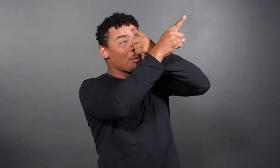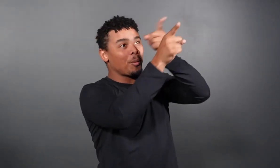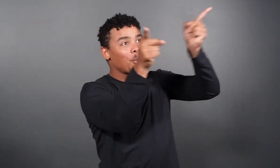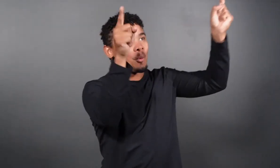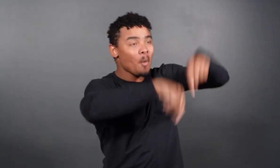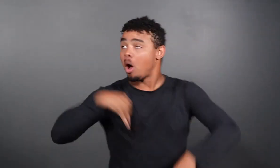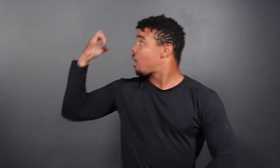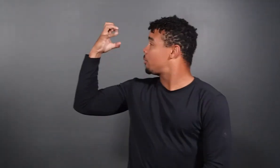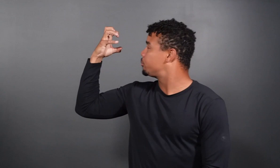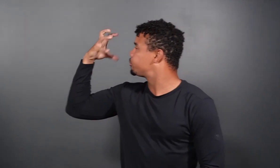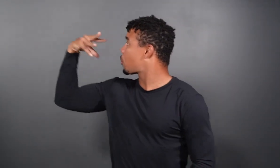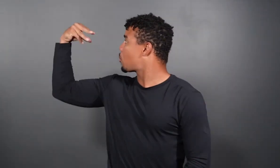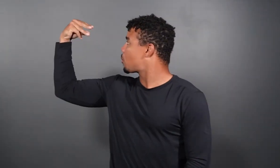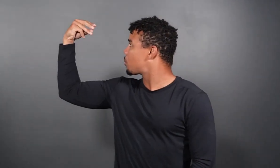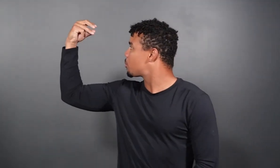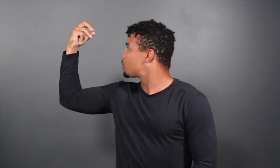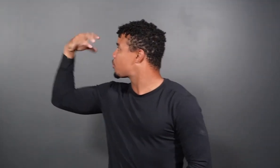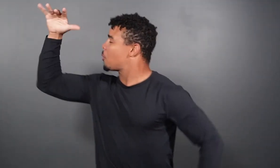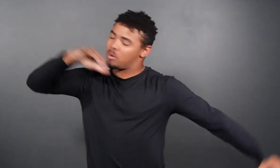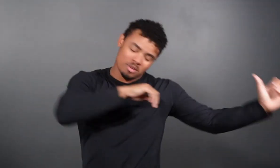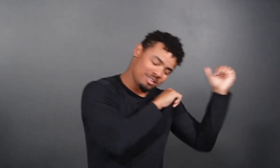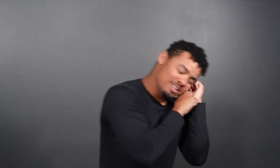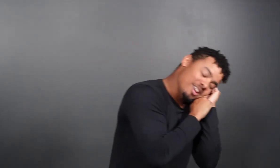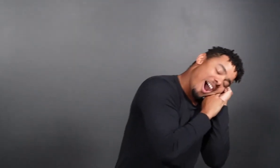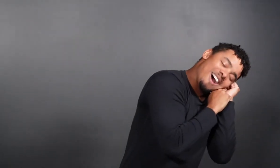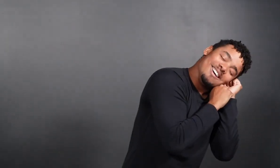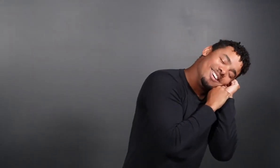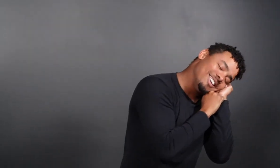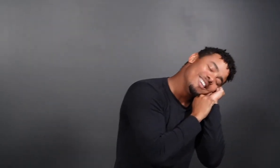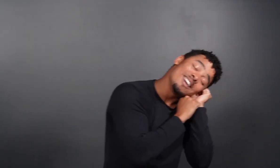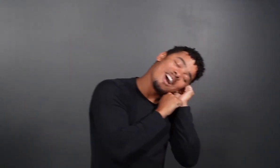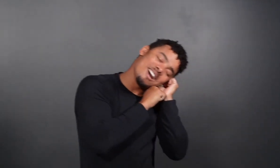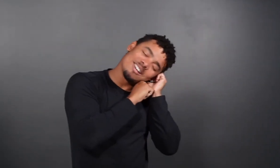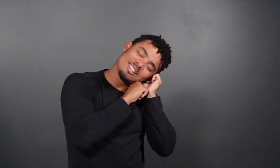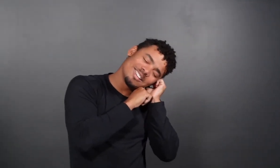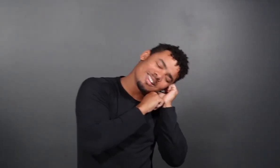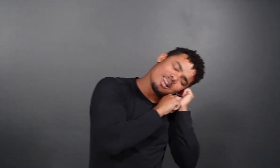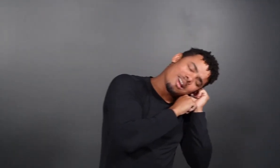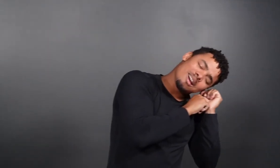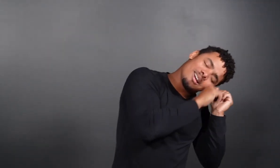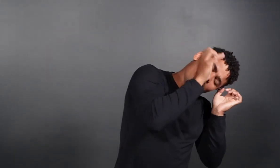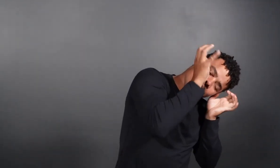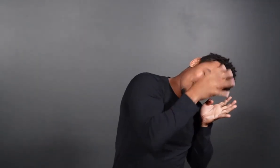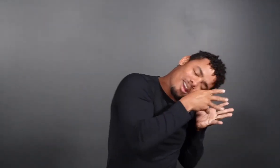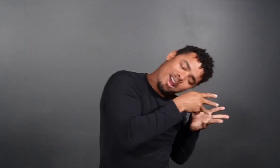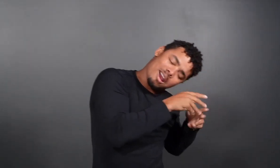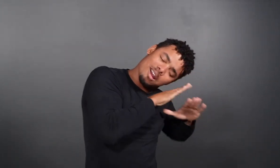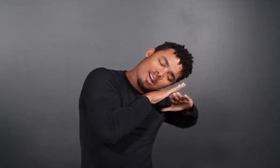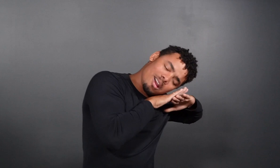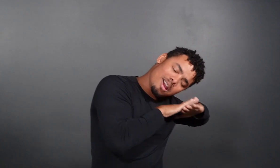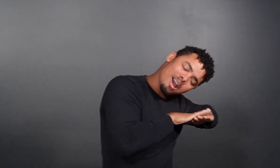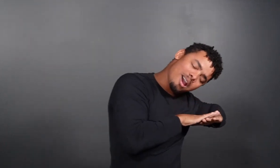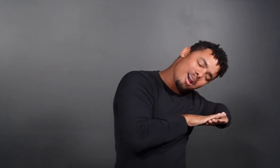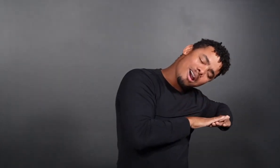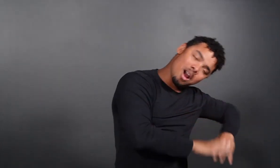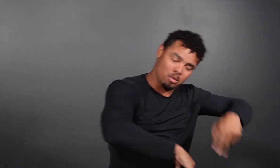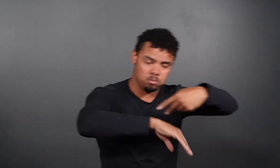in swirling knots octopus bops the girl smiles dreams rejoice a rocking motion mind music head lifts